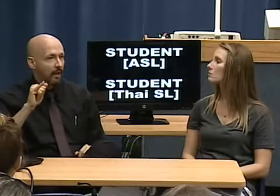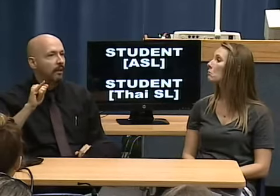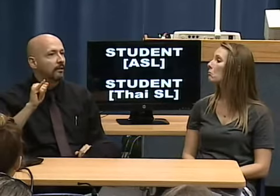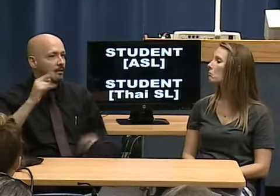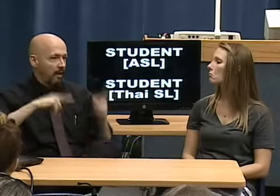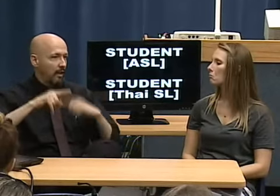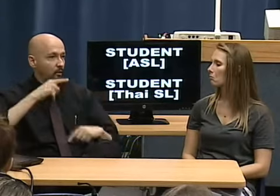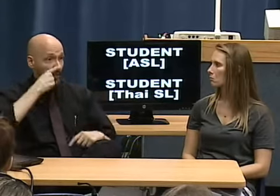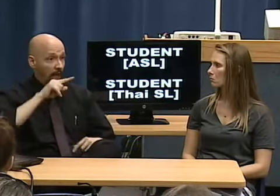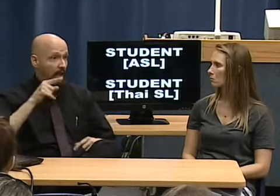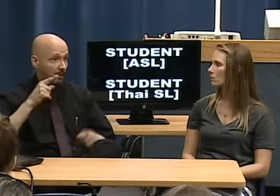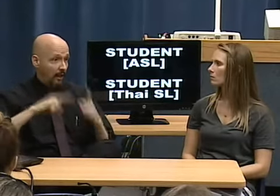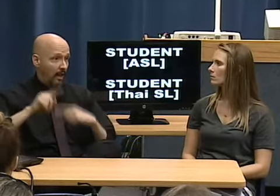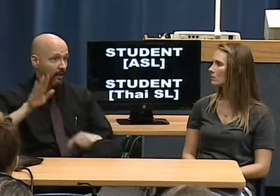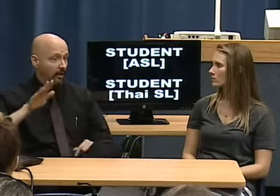Their sign for "student" is this: